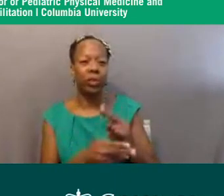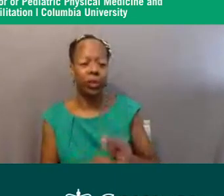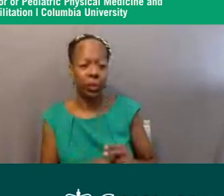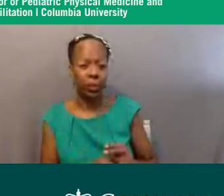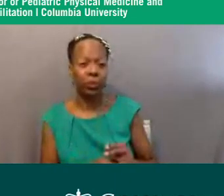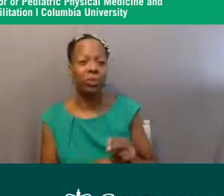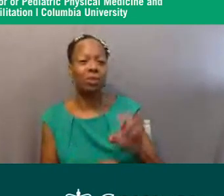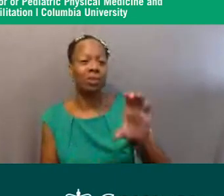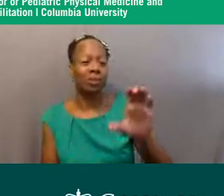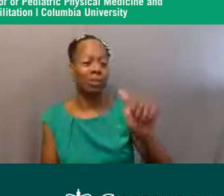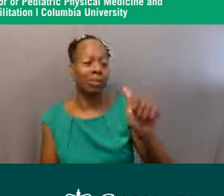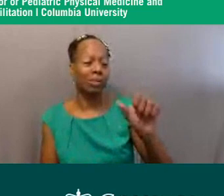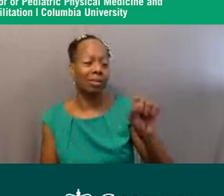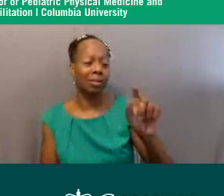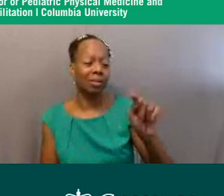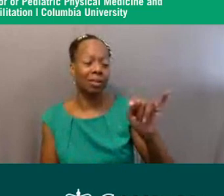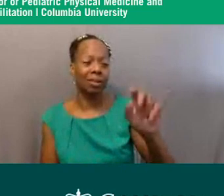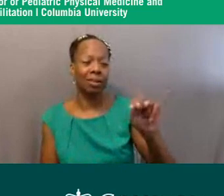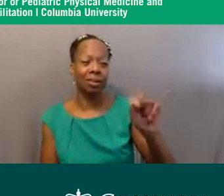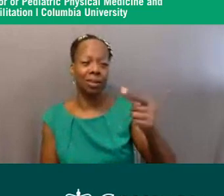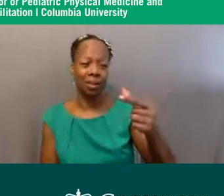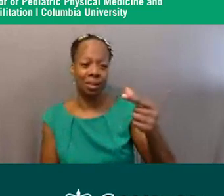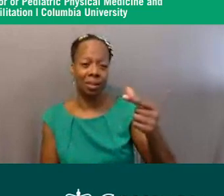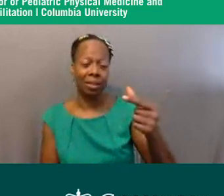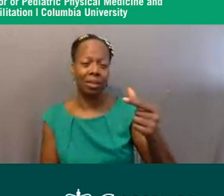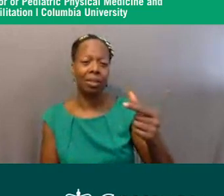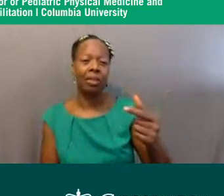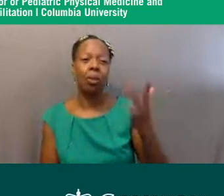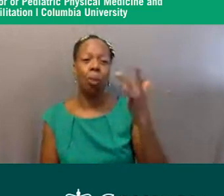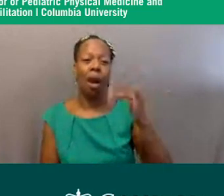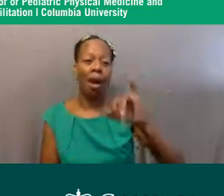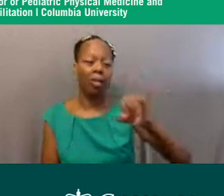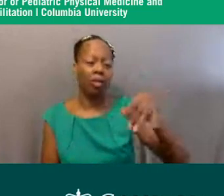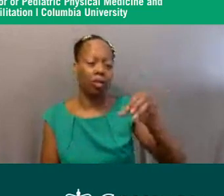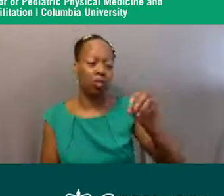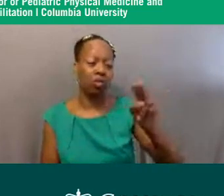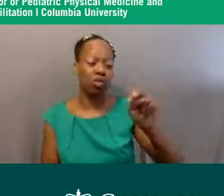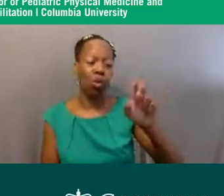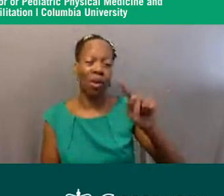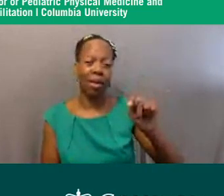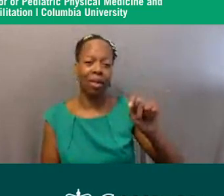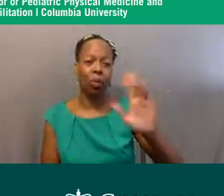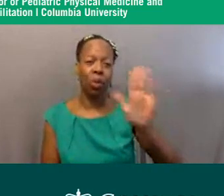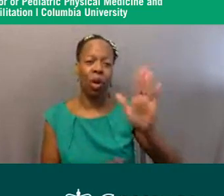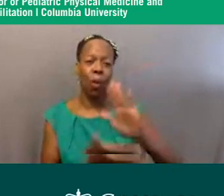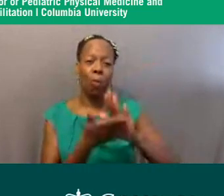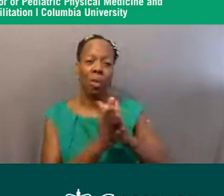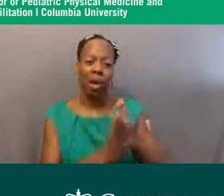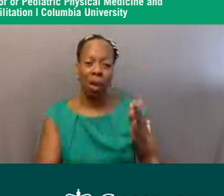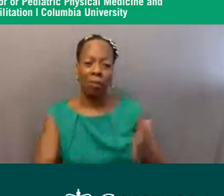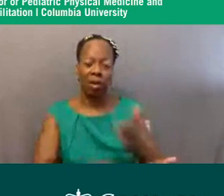they have contractors according to study so their casting is much better than injections or medications.